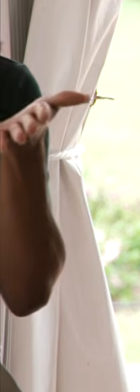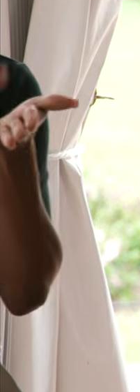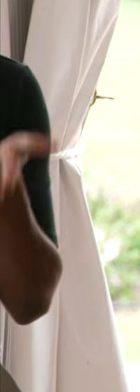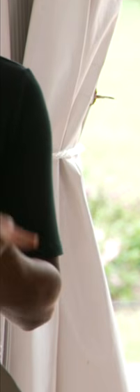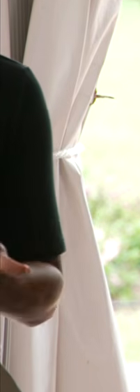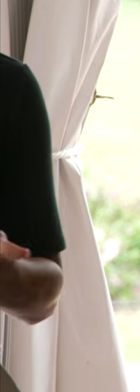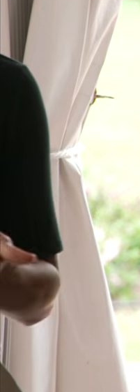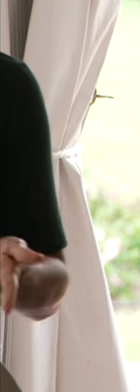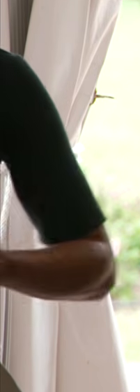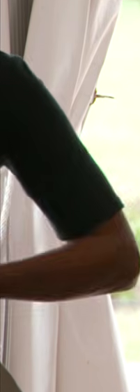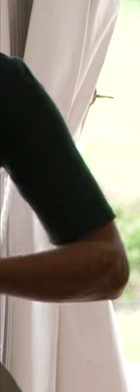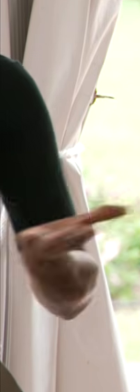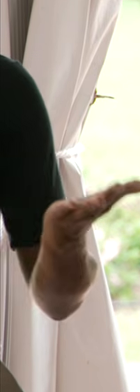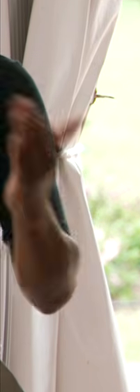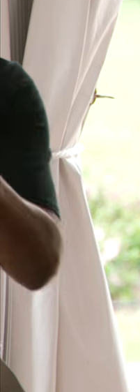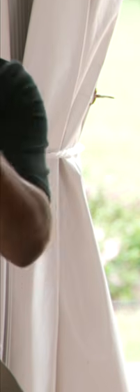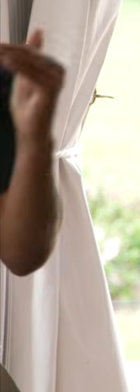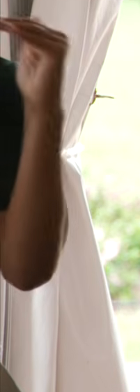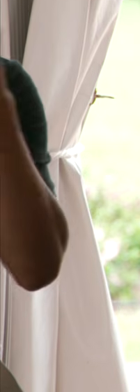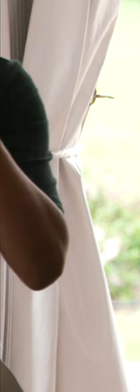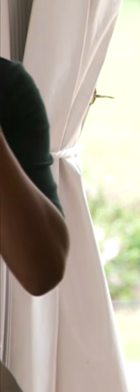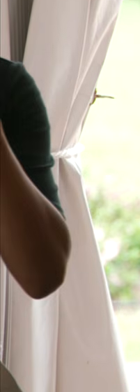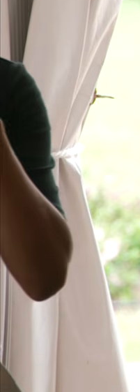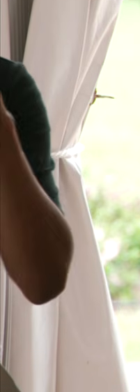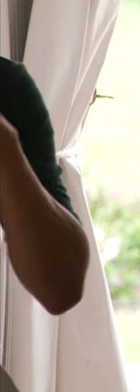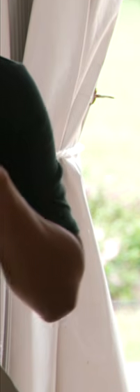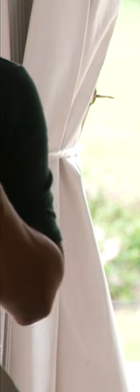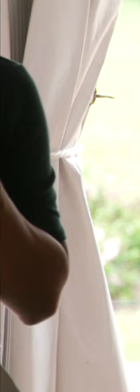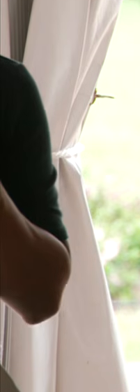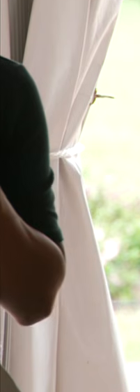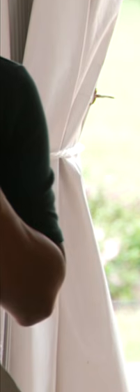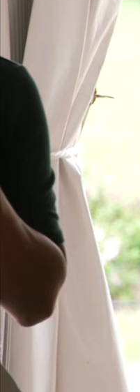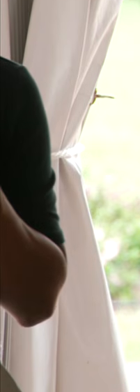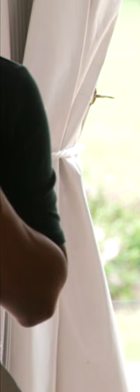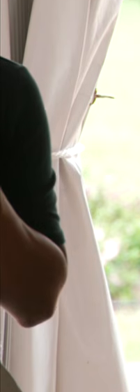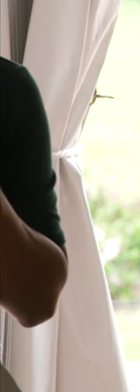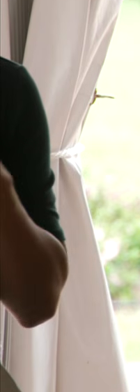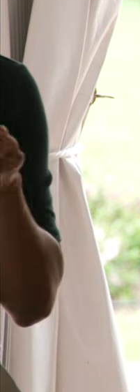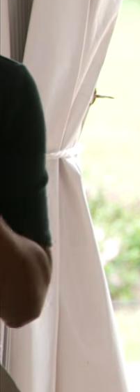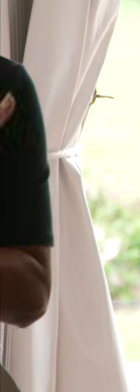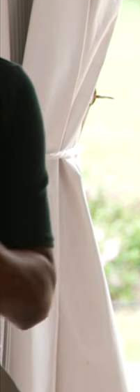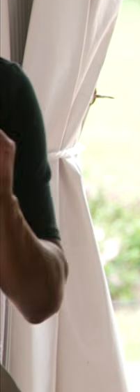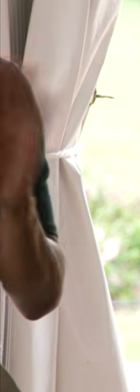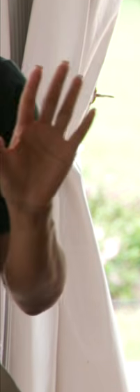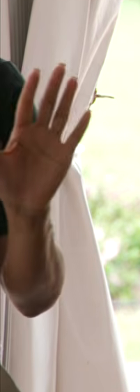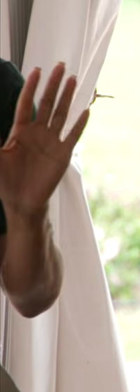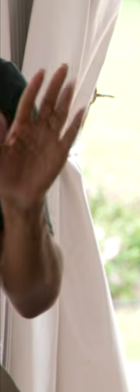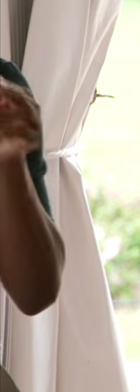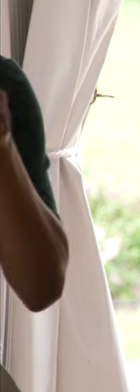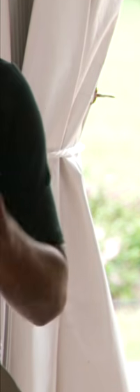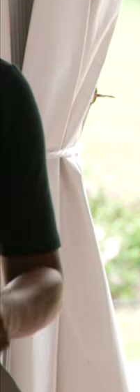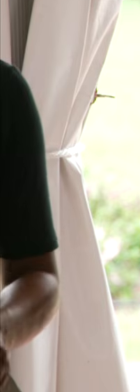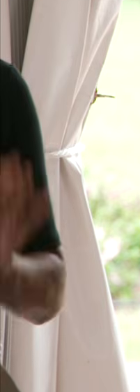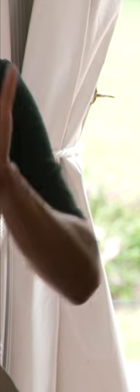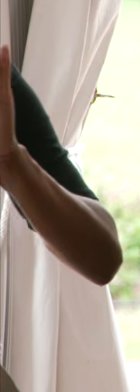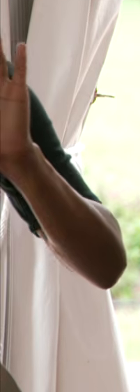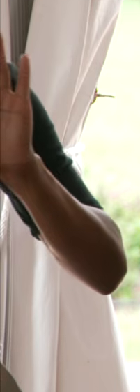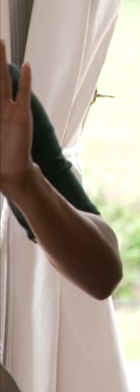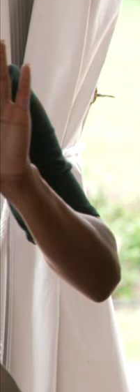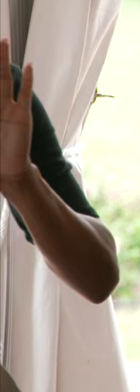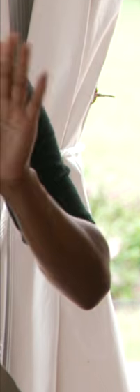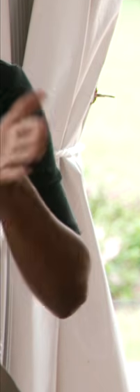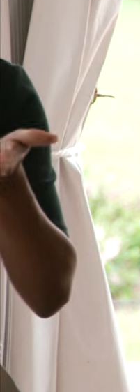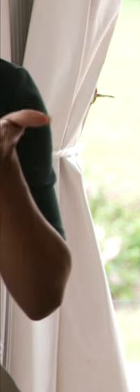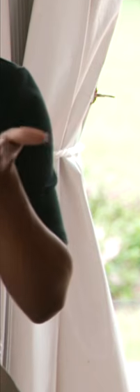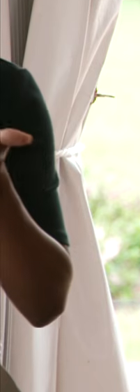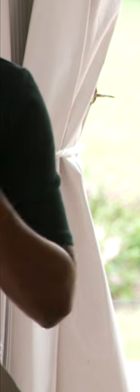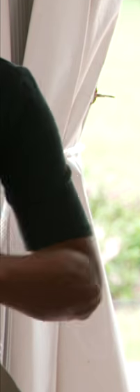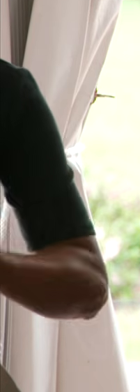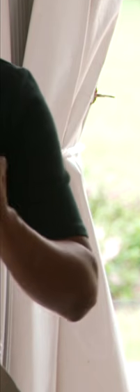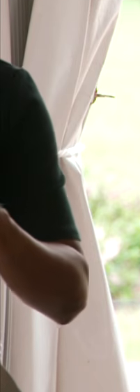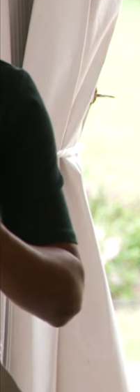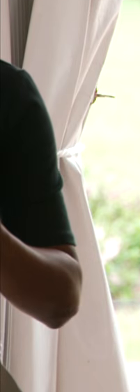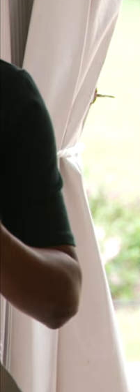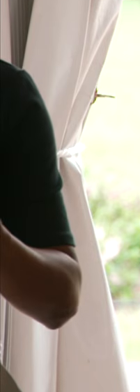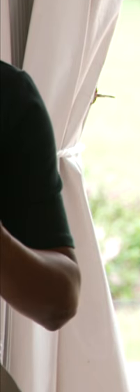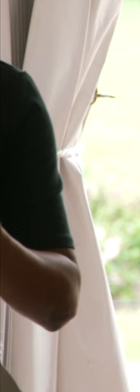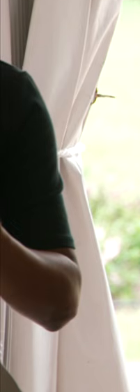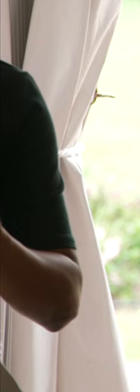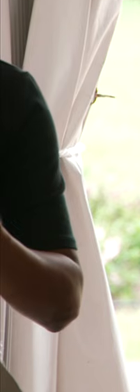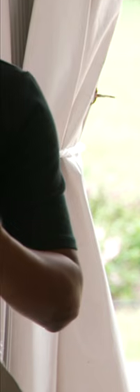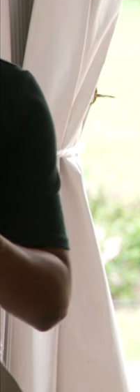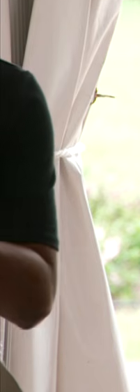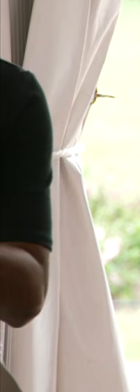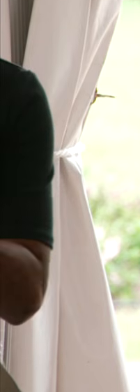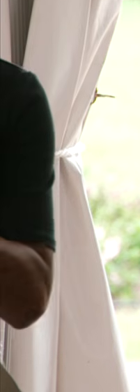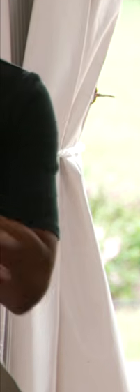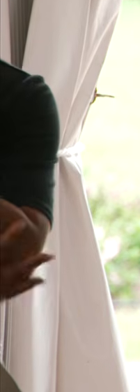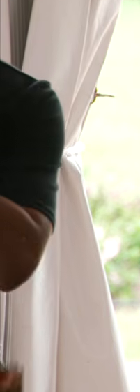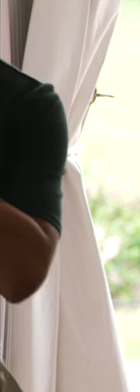fairly. It explicitly states that researchers cannot exploit the poor, the marginalized,